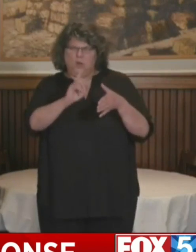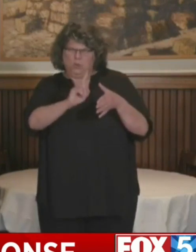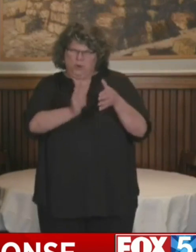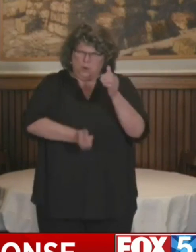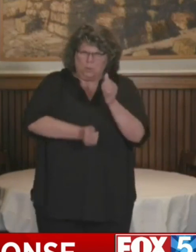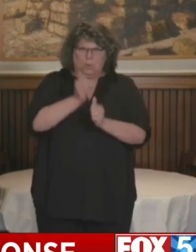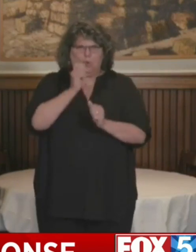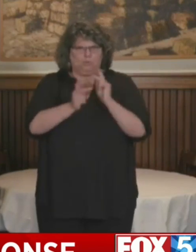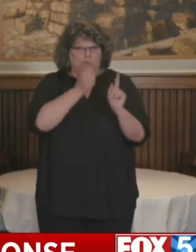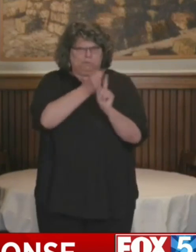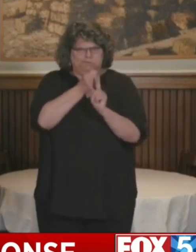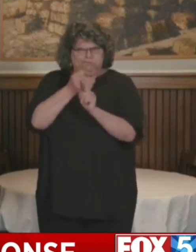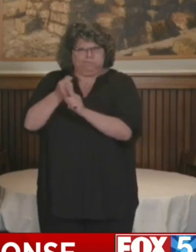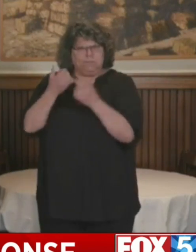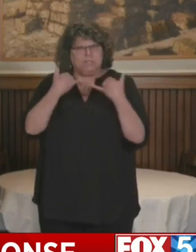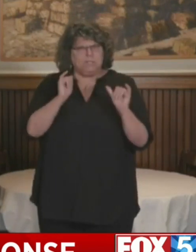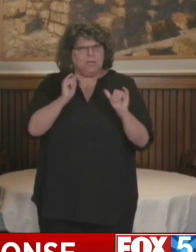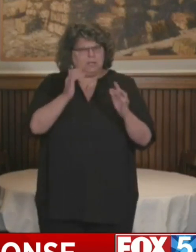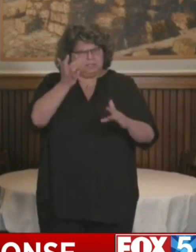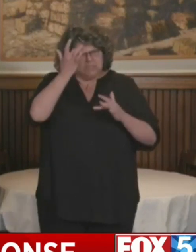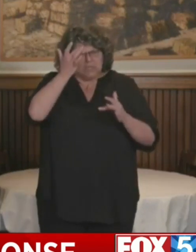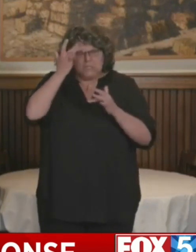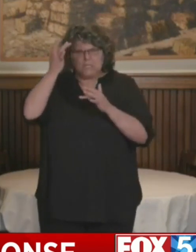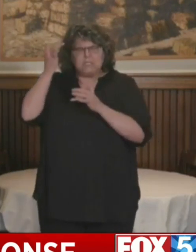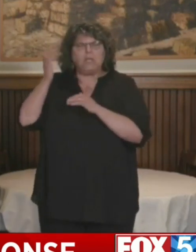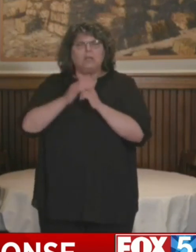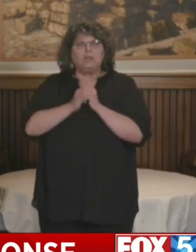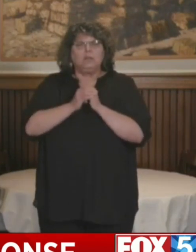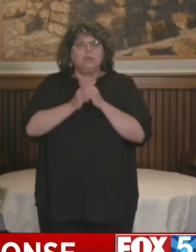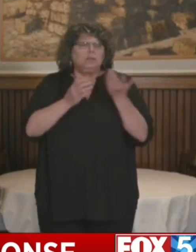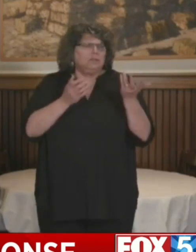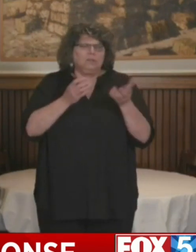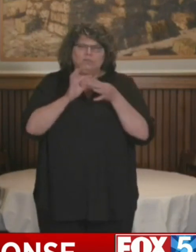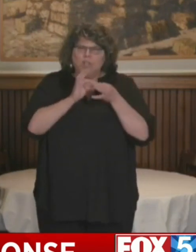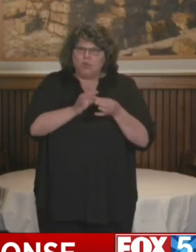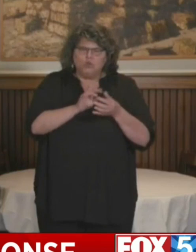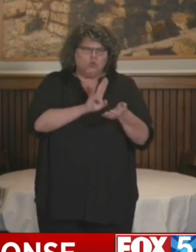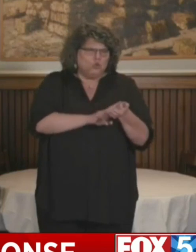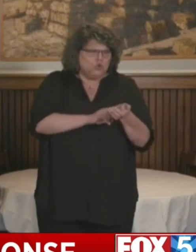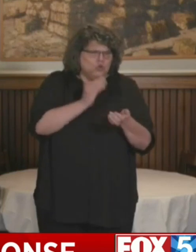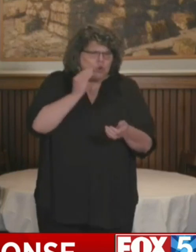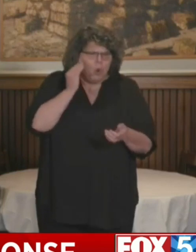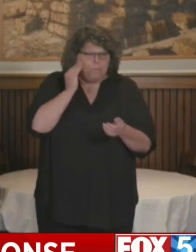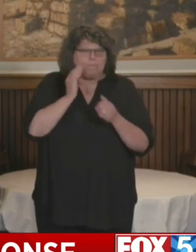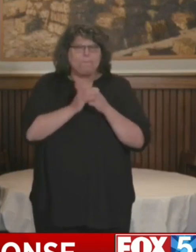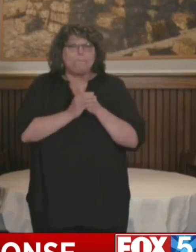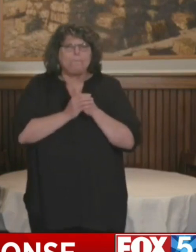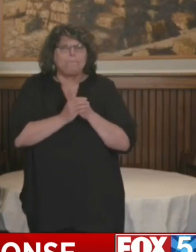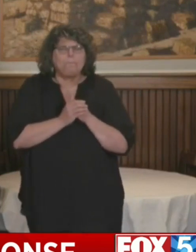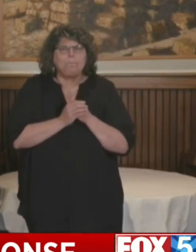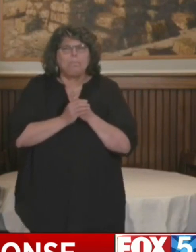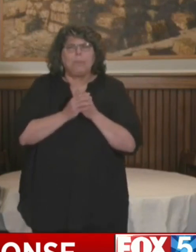IS FOUNDATION ON THIS RESPECT WE'RE REALLY STARTING TO FOCUS IN ON THE HOT SPOTS WITH IN